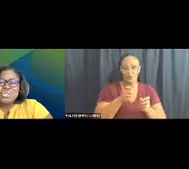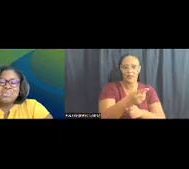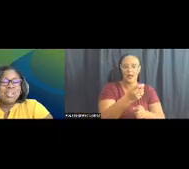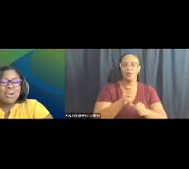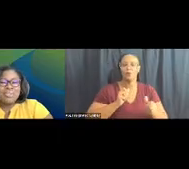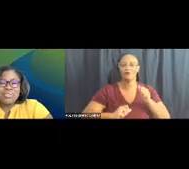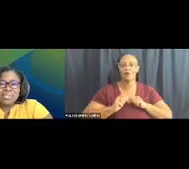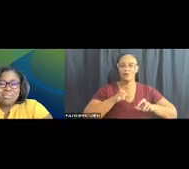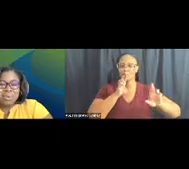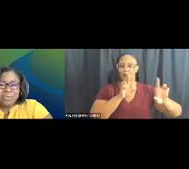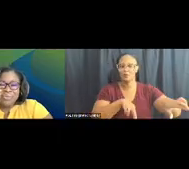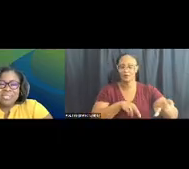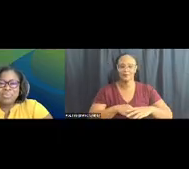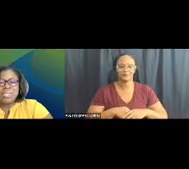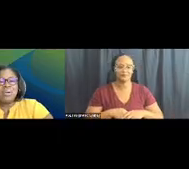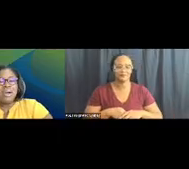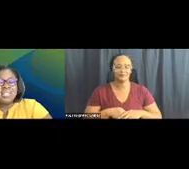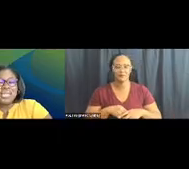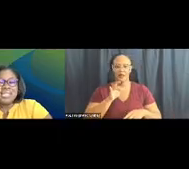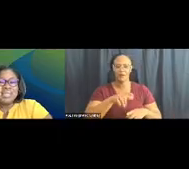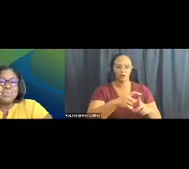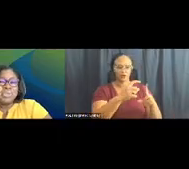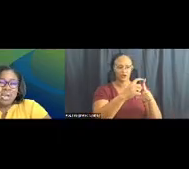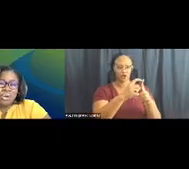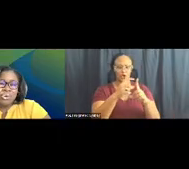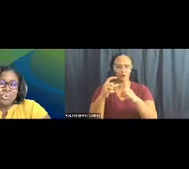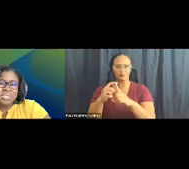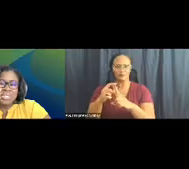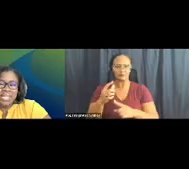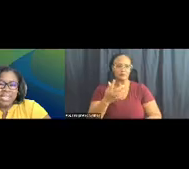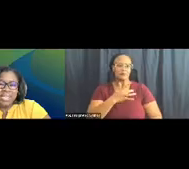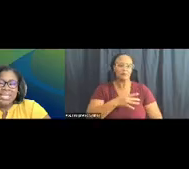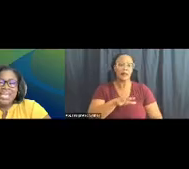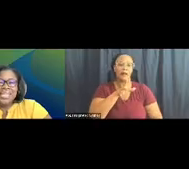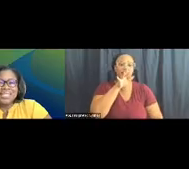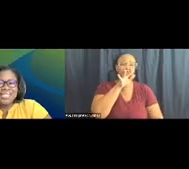These are terms that are often referenced without context and really our goal today